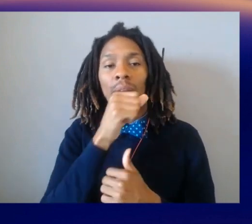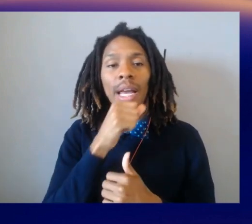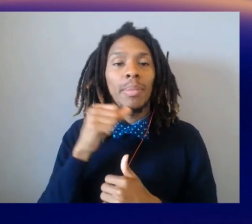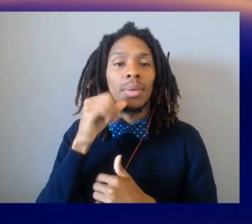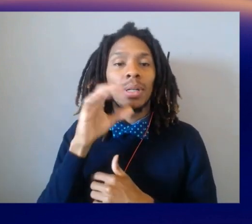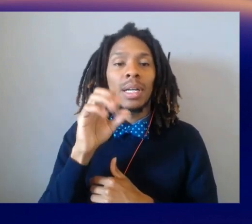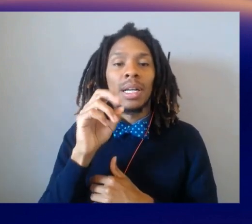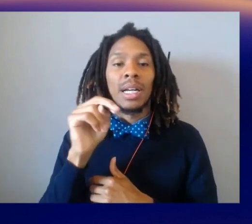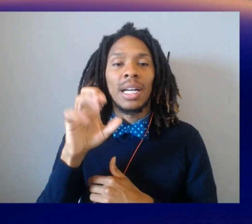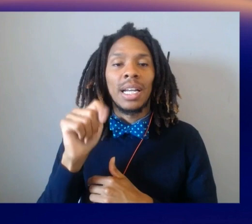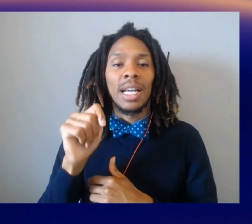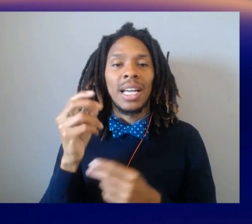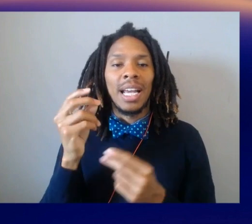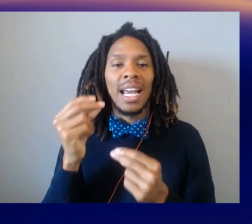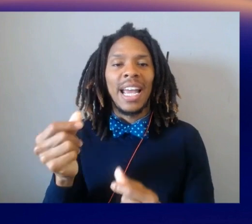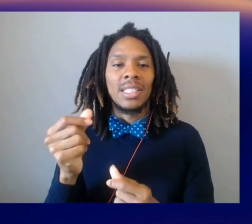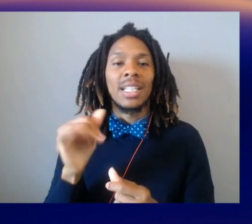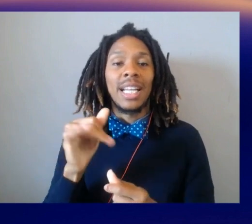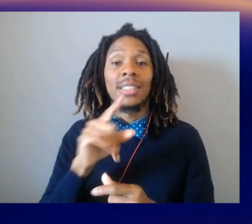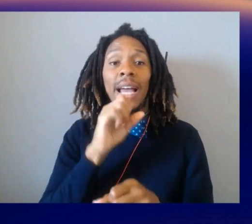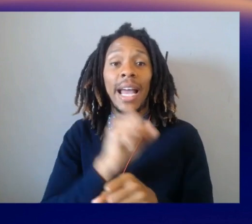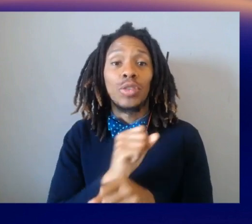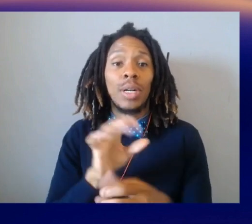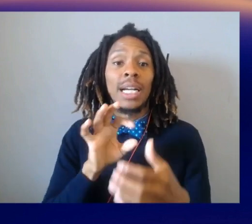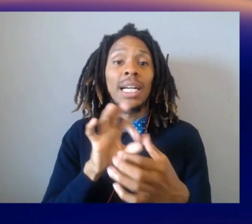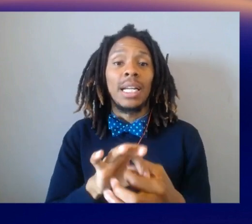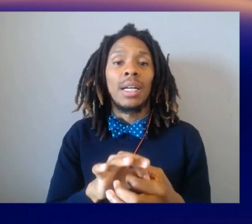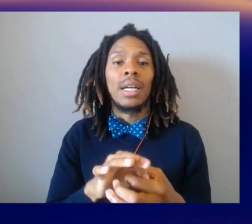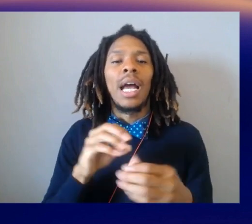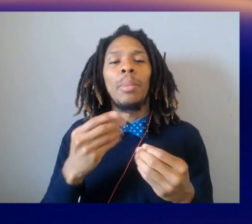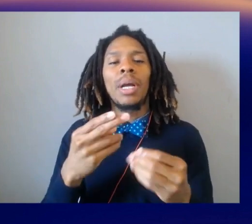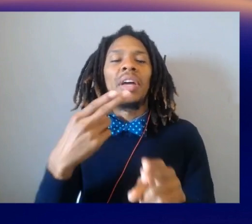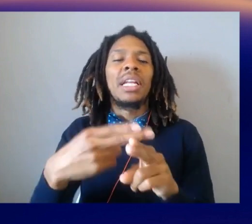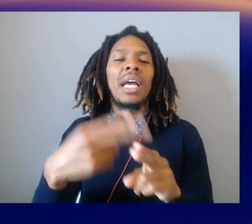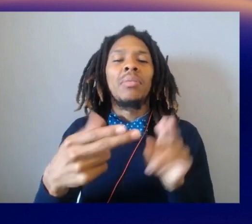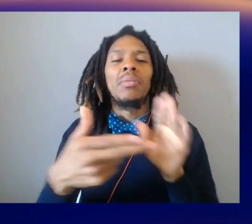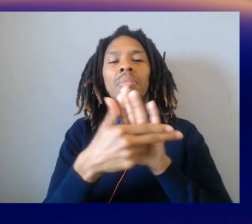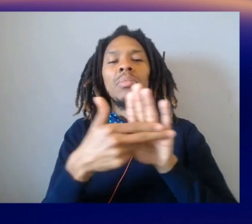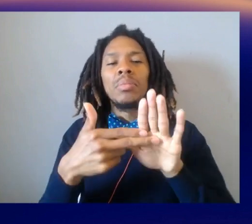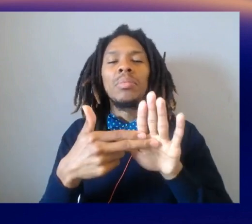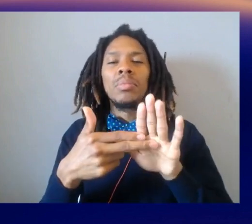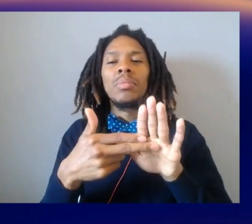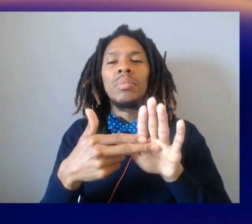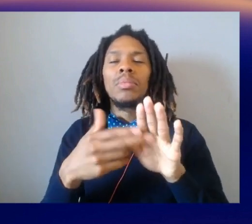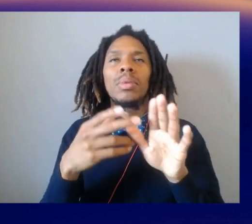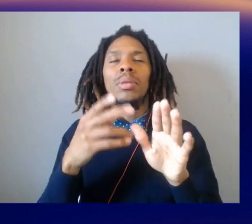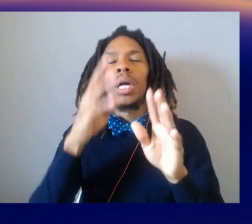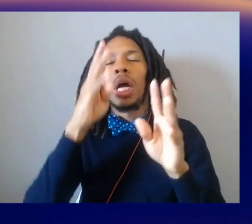That's the actual connect instance. I'm gonna give it an alias name that I'll refer to it. Let's pretend this is a eCommerce store.